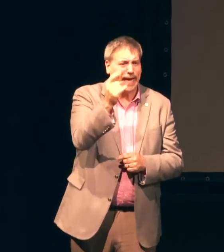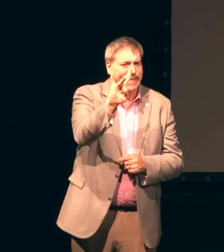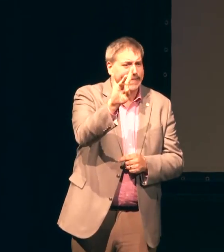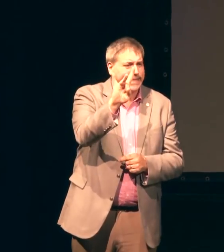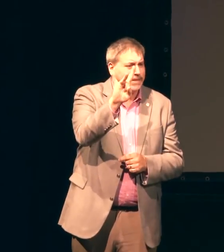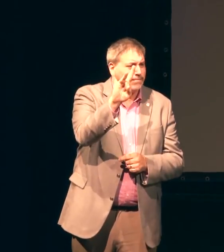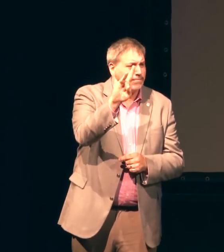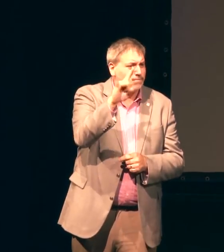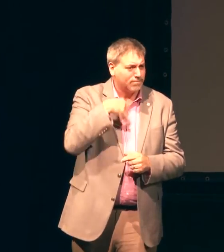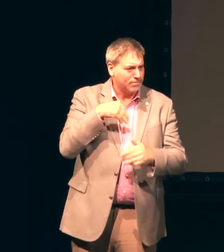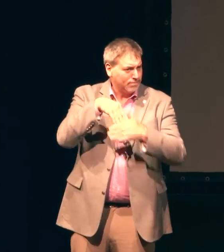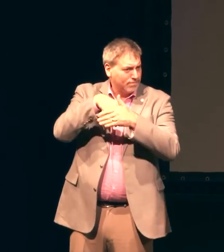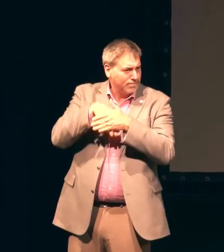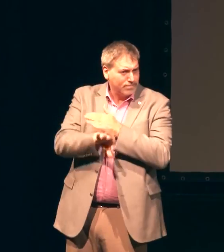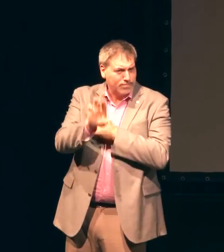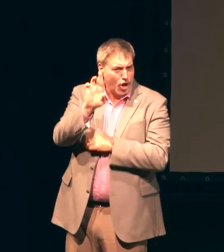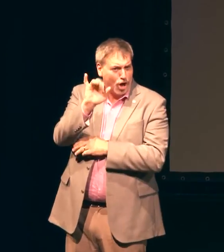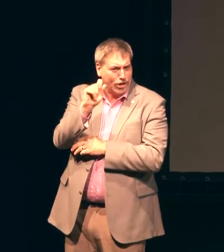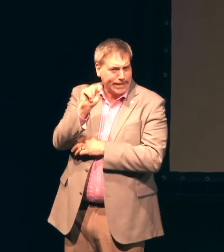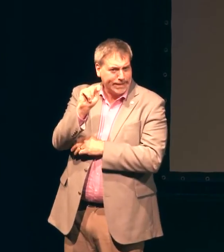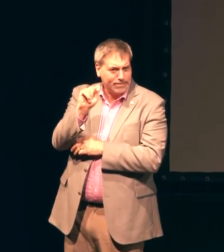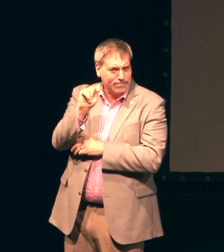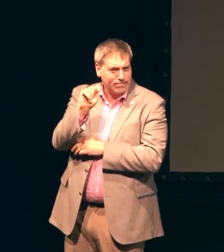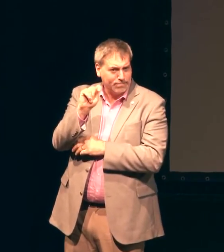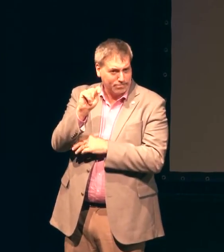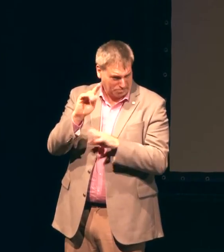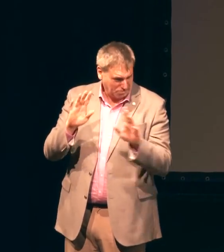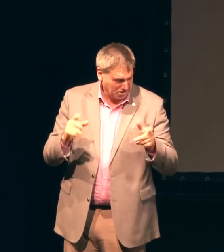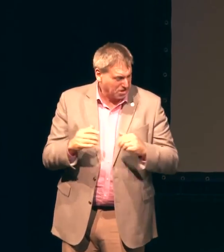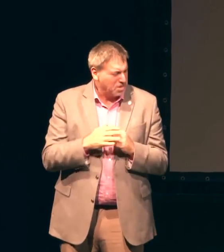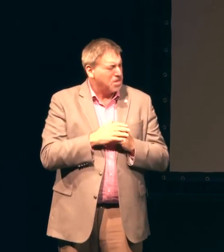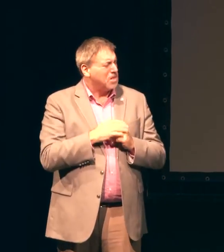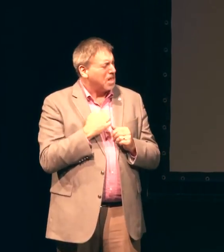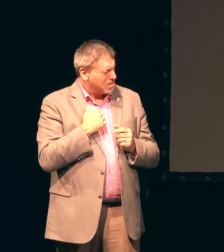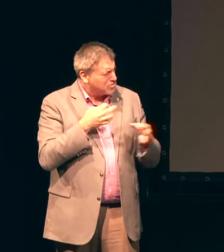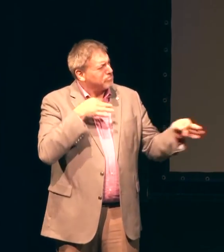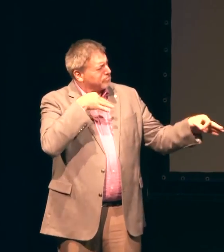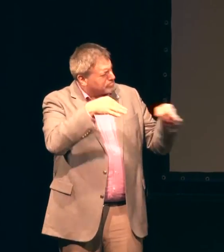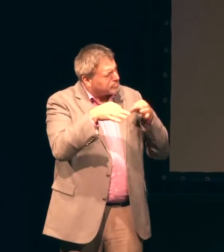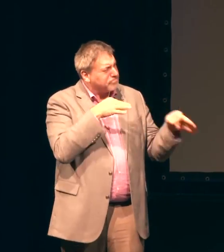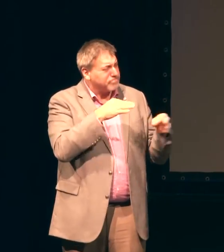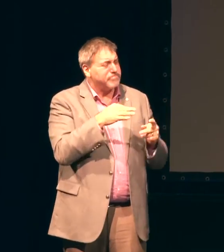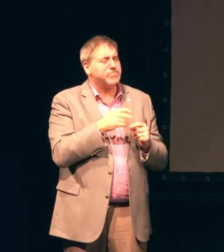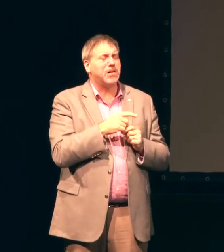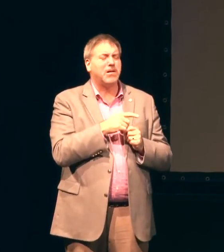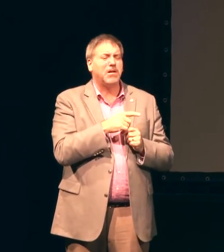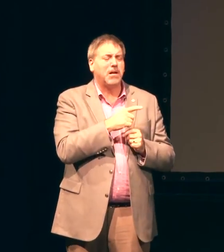no signing until I was 18, when I went to Rochester institute of technology, I explained